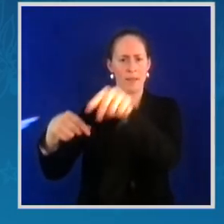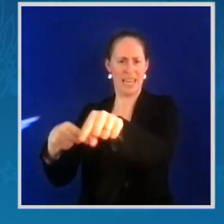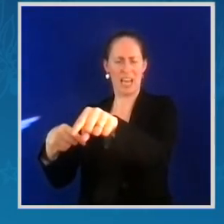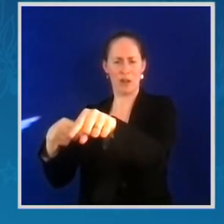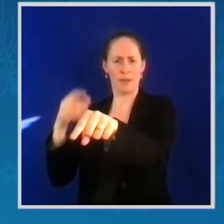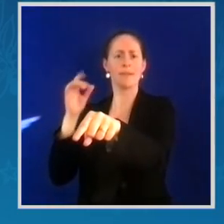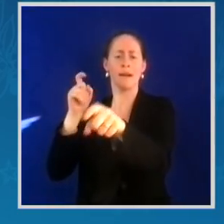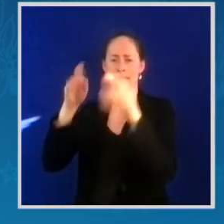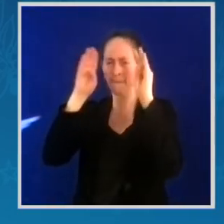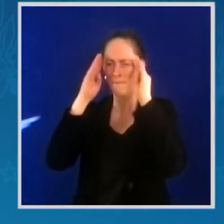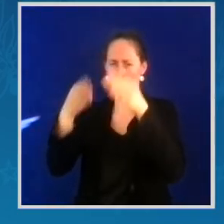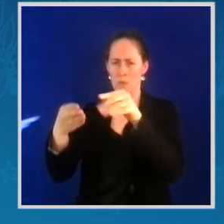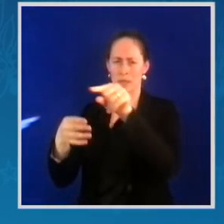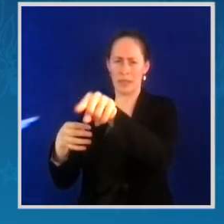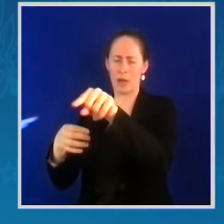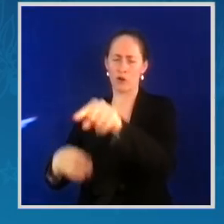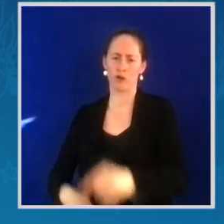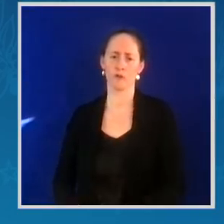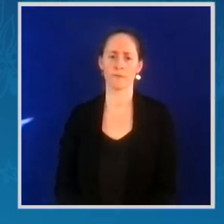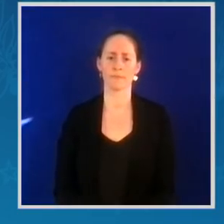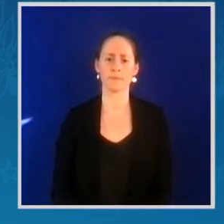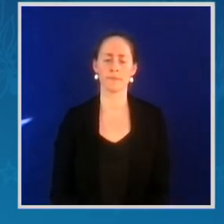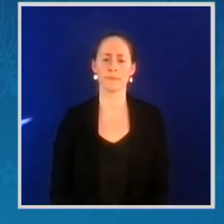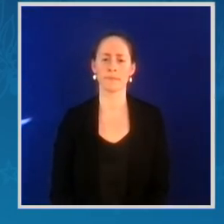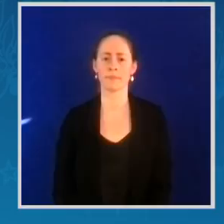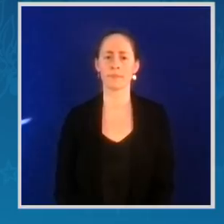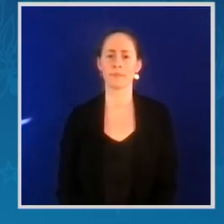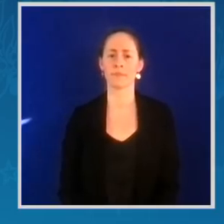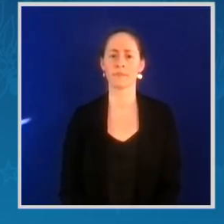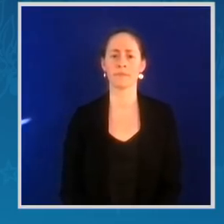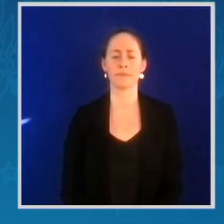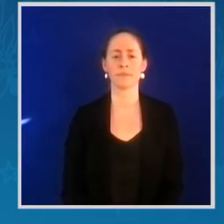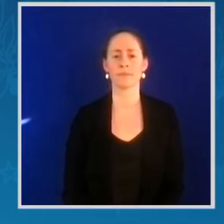I think it's shortsighted for any of us who are in the business of problem